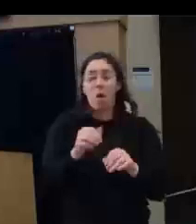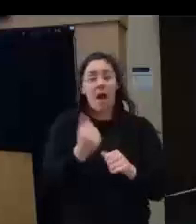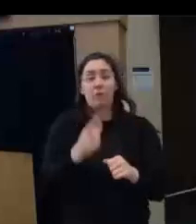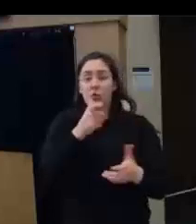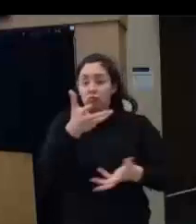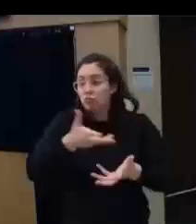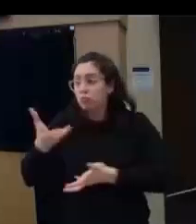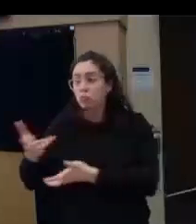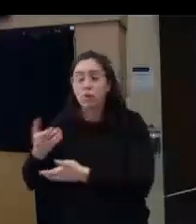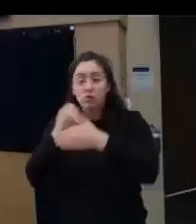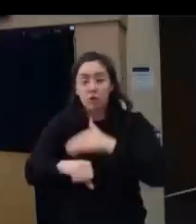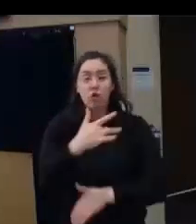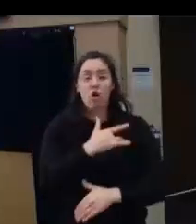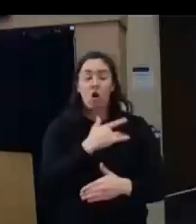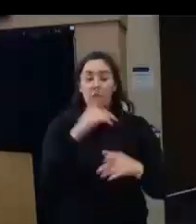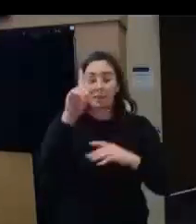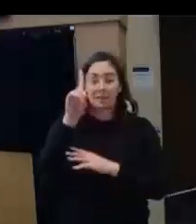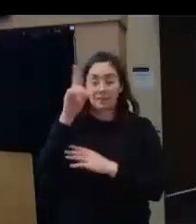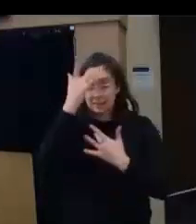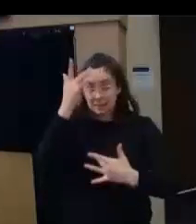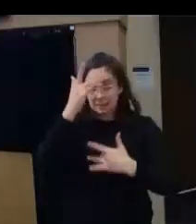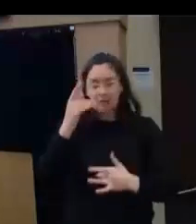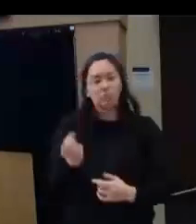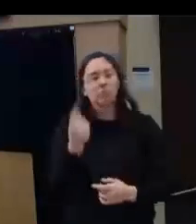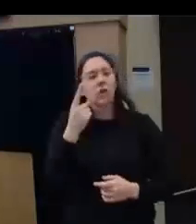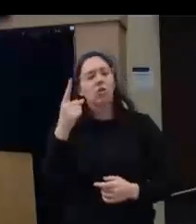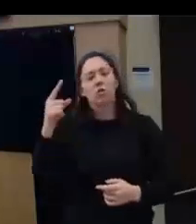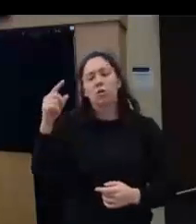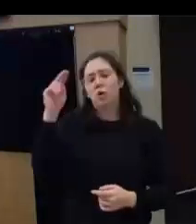with congenital heart disease are mindful of potential neurocognitive challenges across